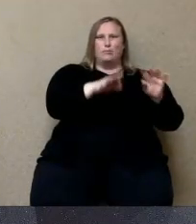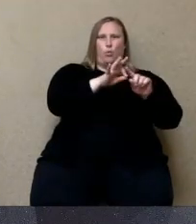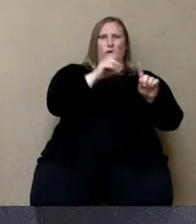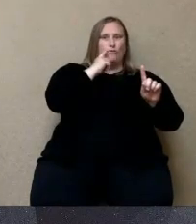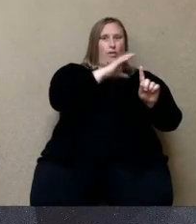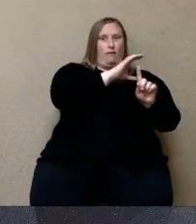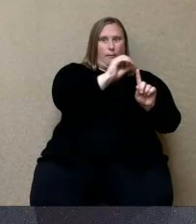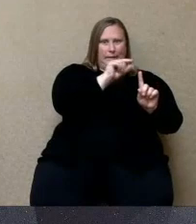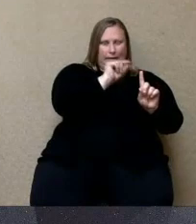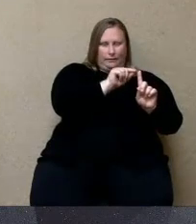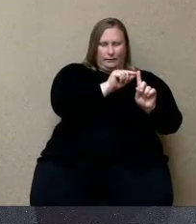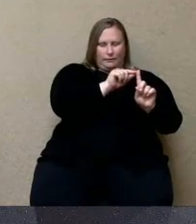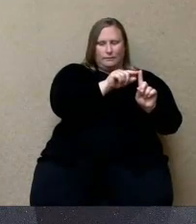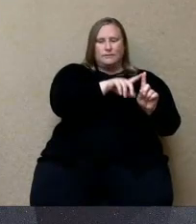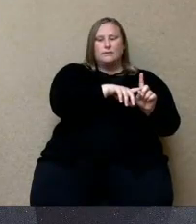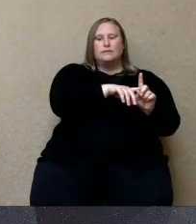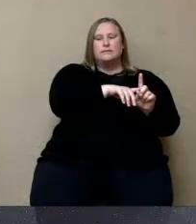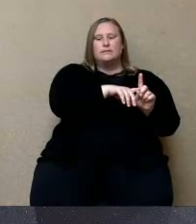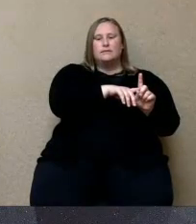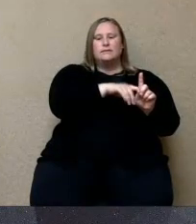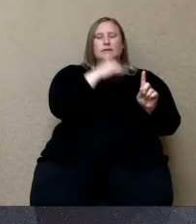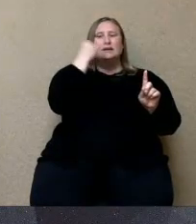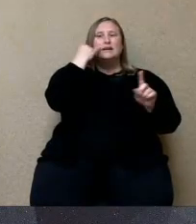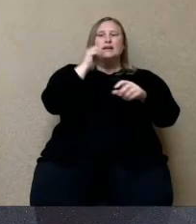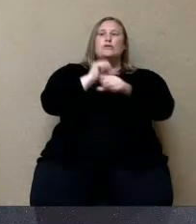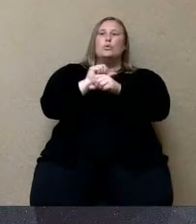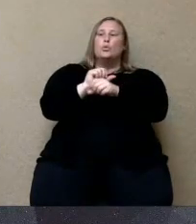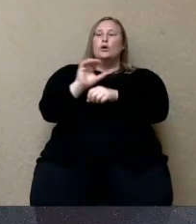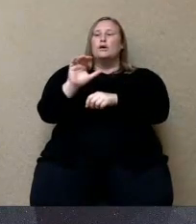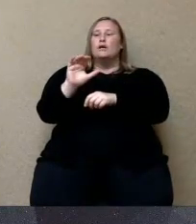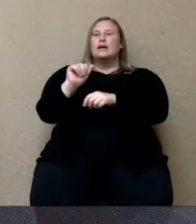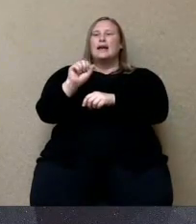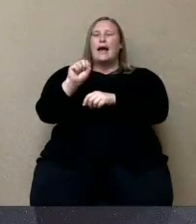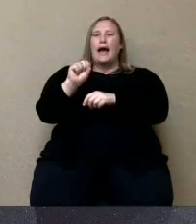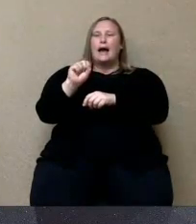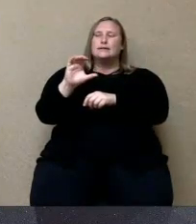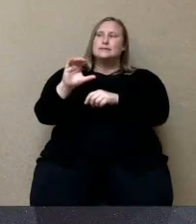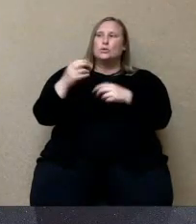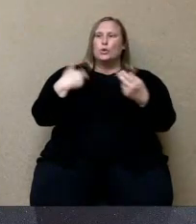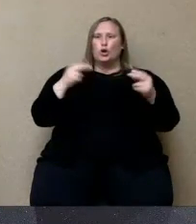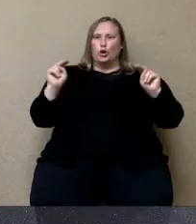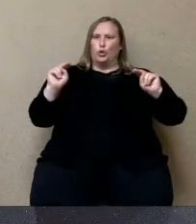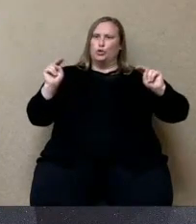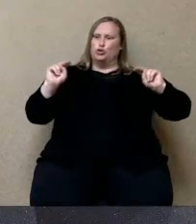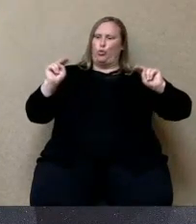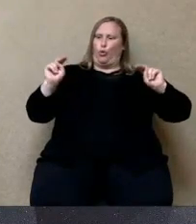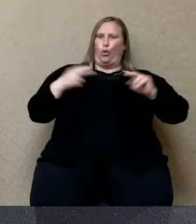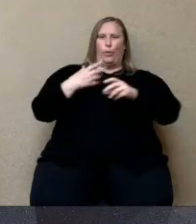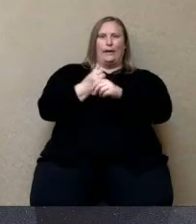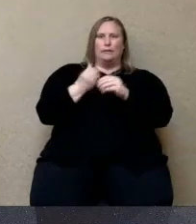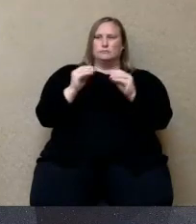if you work with a place like CASC where we don't, we don't get kick-backs from any of the companies.